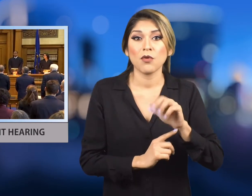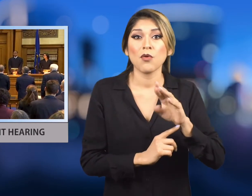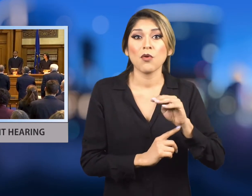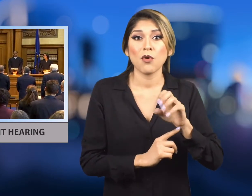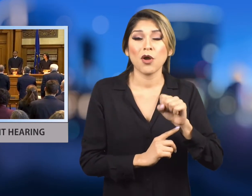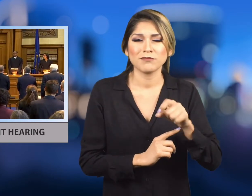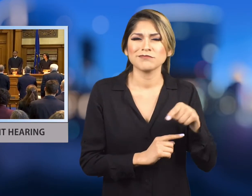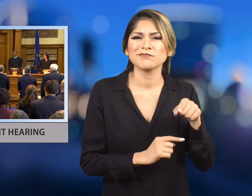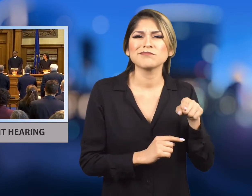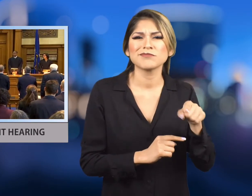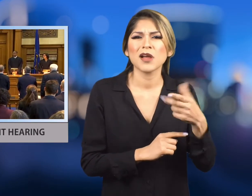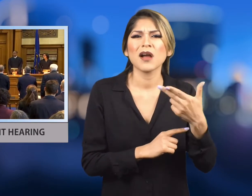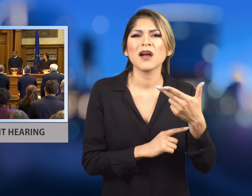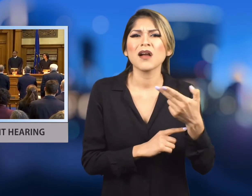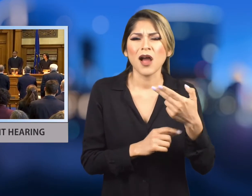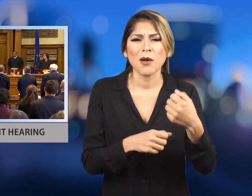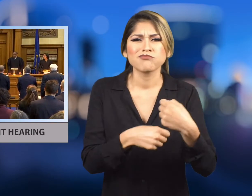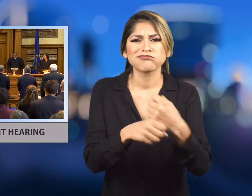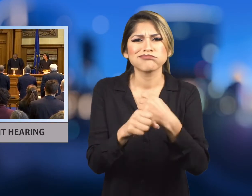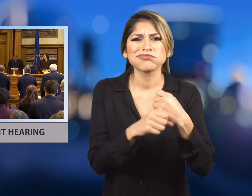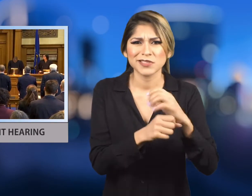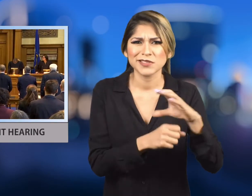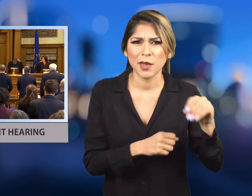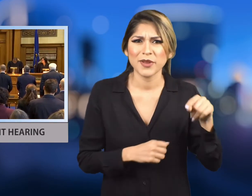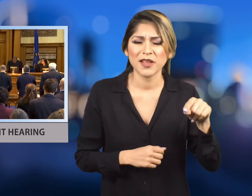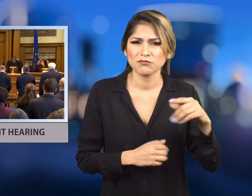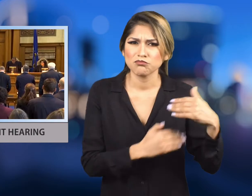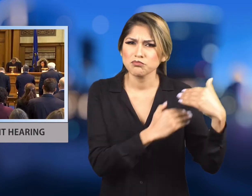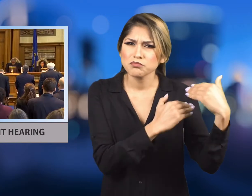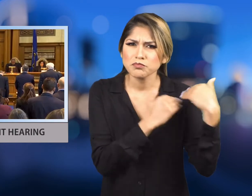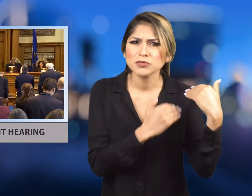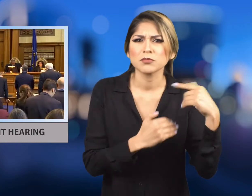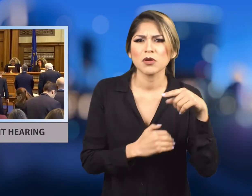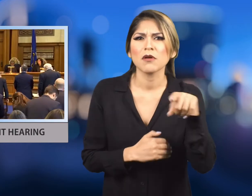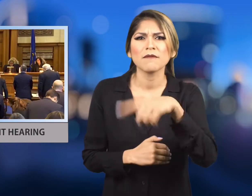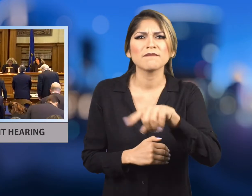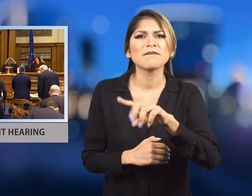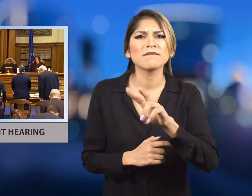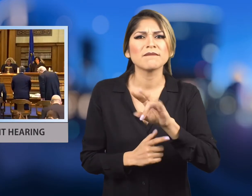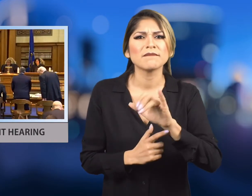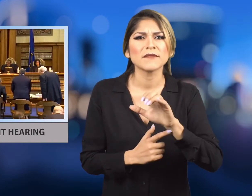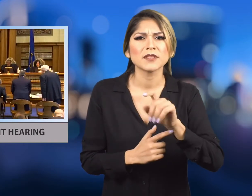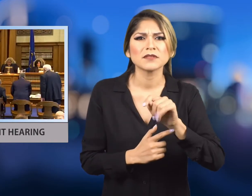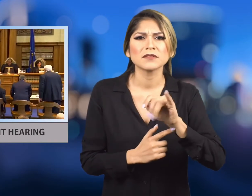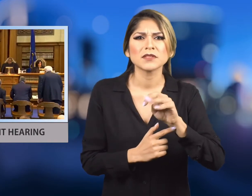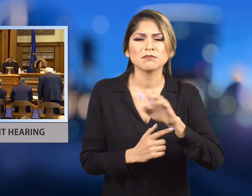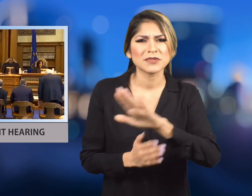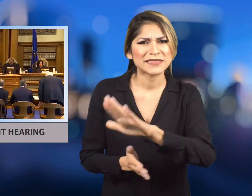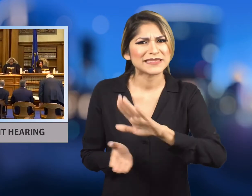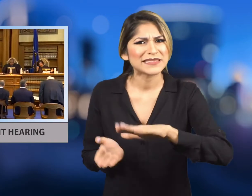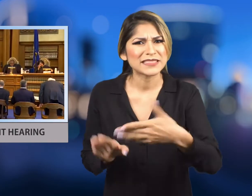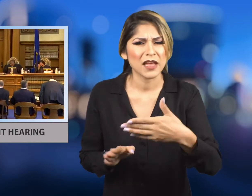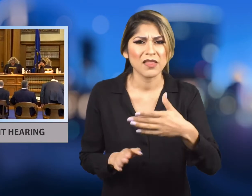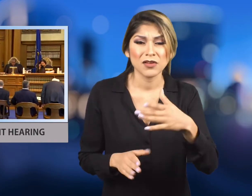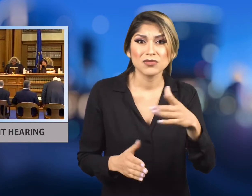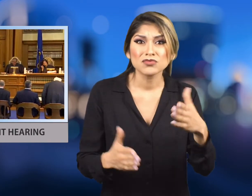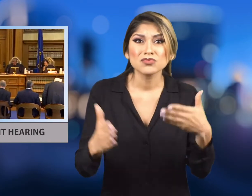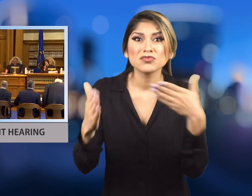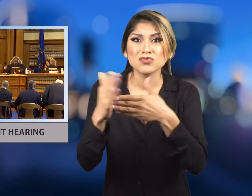a wrongful death lawsuit against